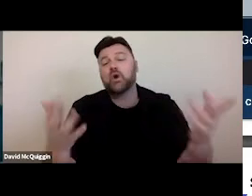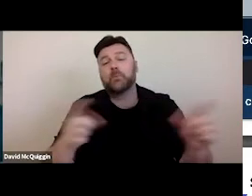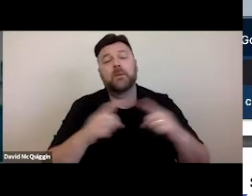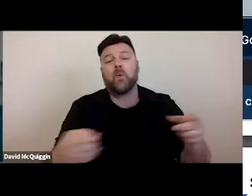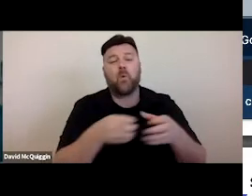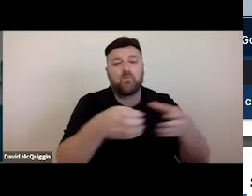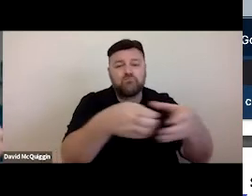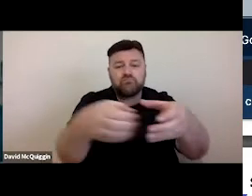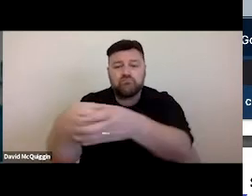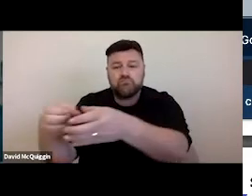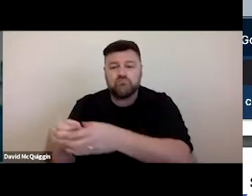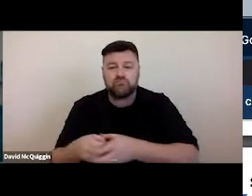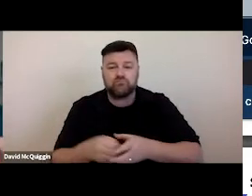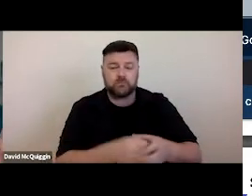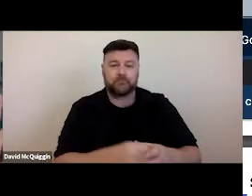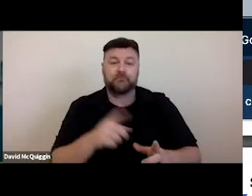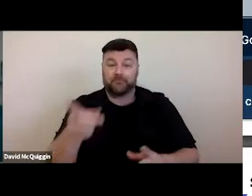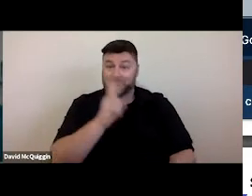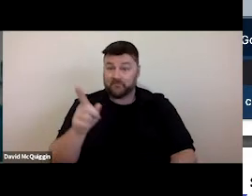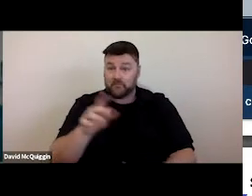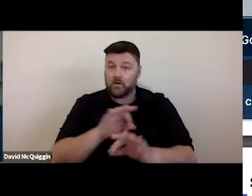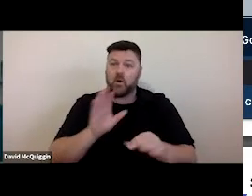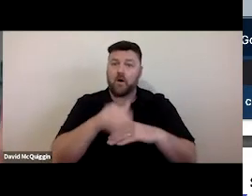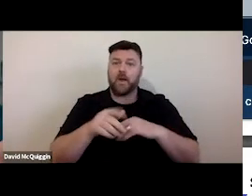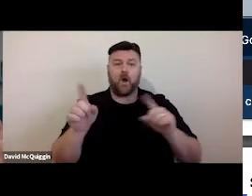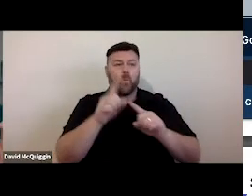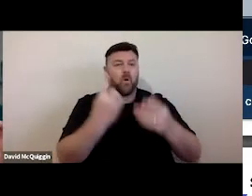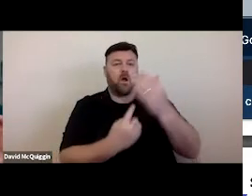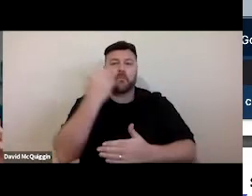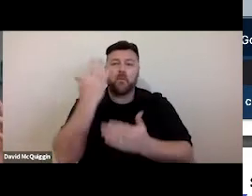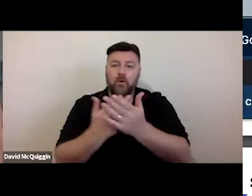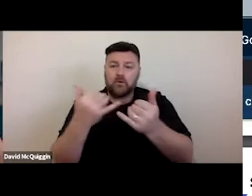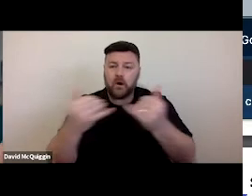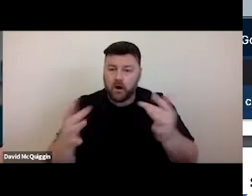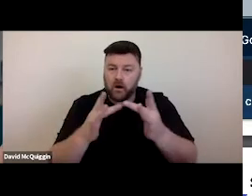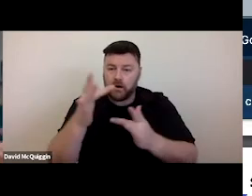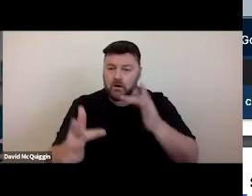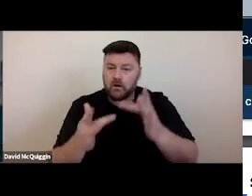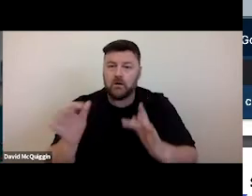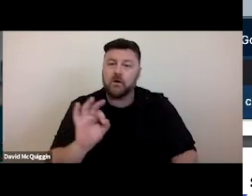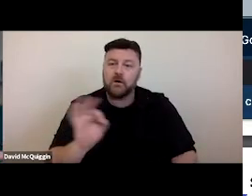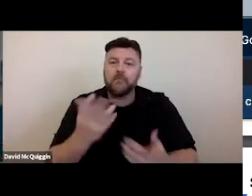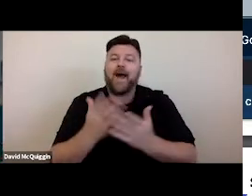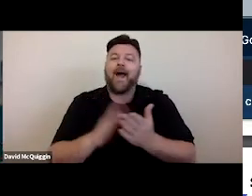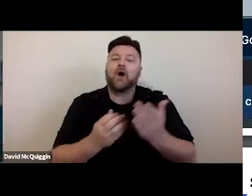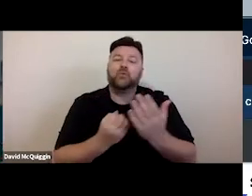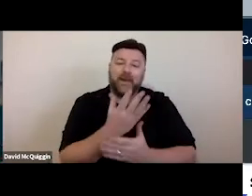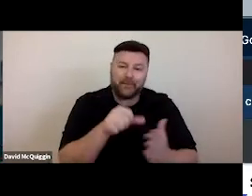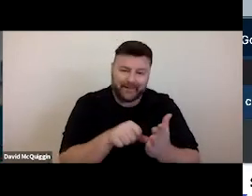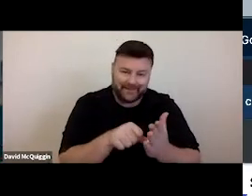Again, it is not about what you do online but it is about how you spend your money. So people buy their